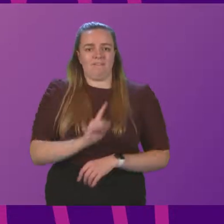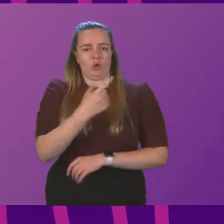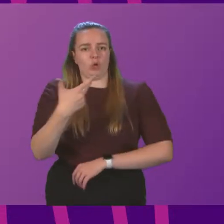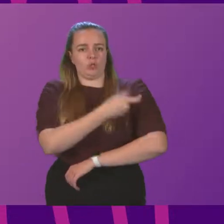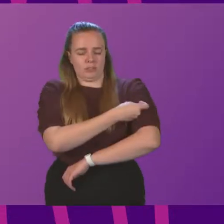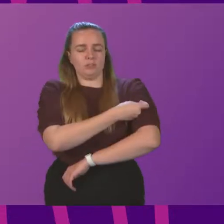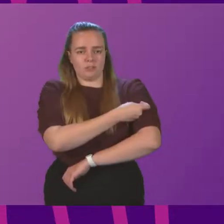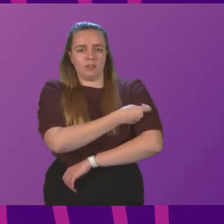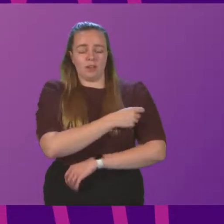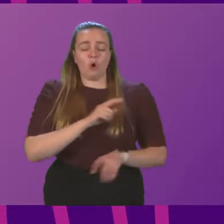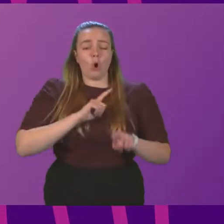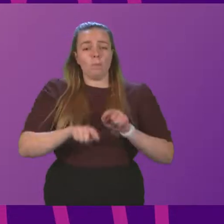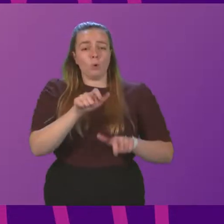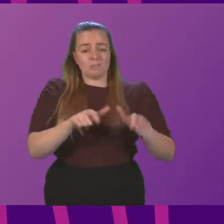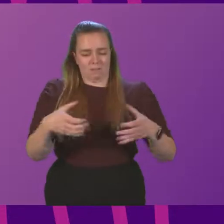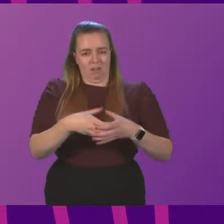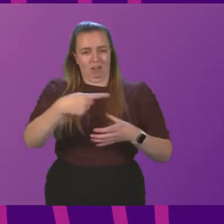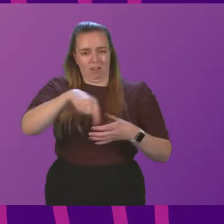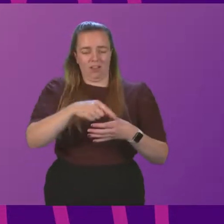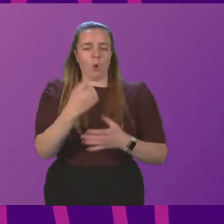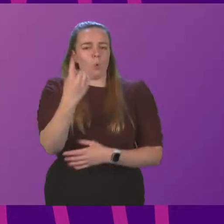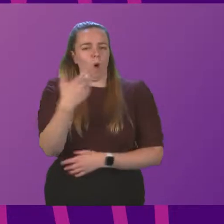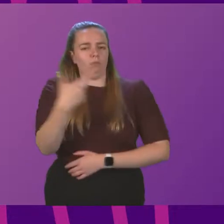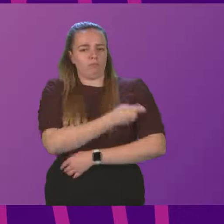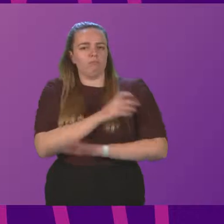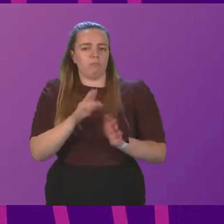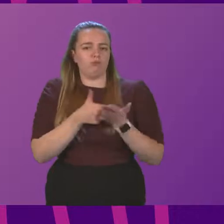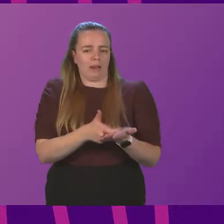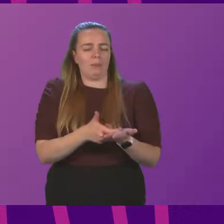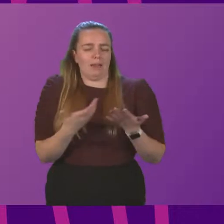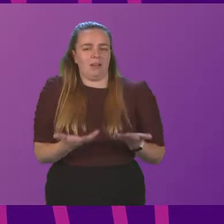For most people in those age groups, a single dose only is recommended at this stage.